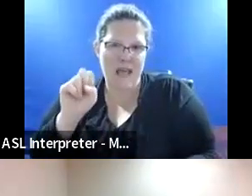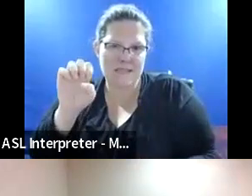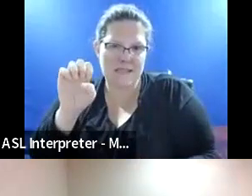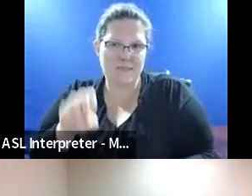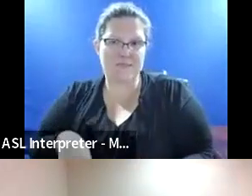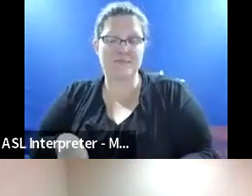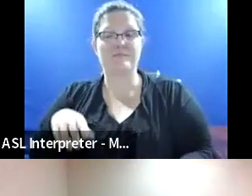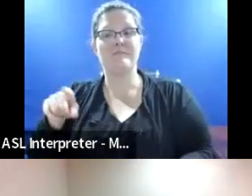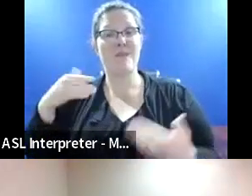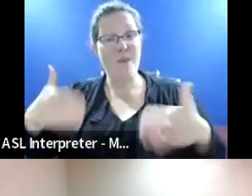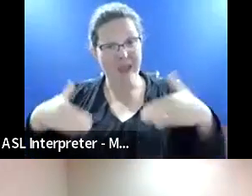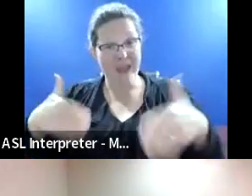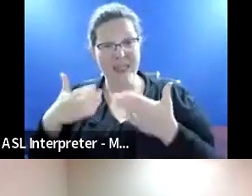I DON'T HAVE ALL THE ANSWERS FOR FINDING HOUSING FOR SEXUAL OFFENDERS BUT TRYING TO LOOK AT THOSE RURAL LANDLORDS AWAY FROM THE GENERAL PUBLIC IS PROBABLY GOING TO BE THE BEST BET BECAUSE THE ONLY OTHER RESOURCE IS PUTTING THEM UNDER AN UNDERPASS BECAUSE THEY CAN'T GO INTO A HOMELESS SHELTER WITH THAT PRIOR OFFEND: